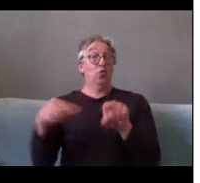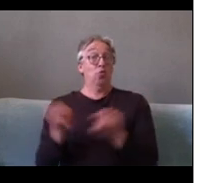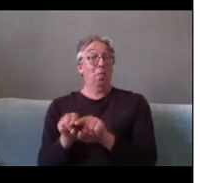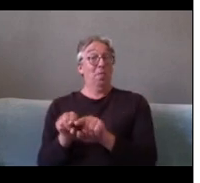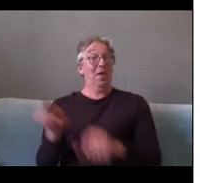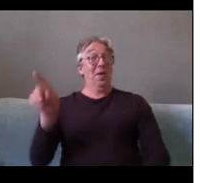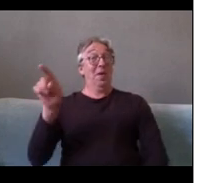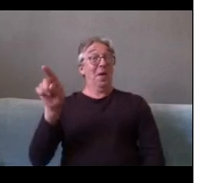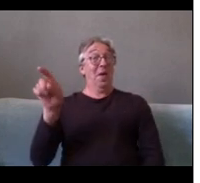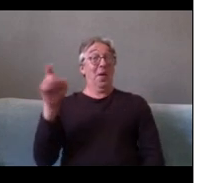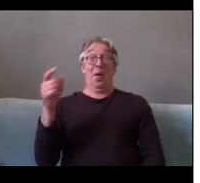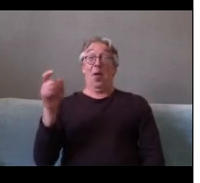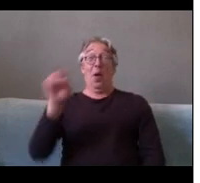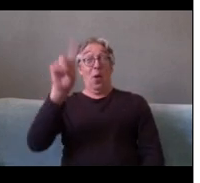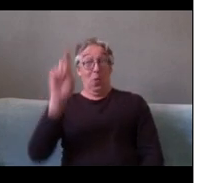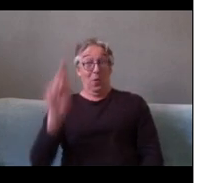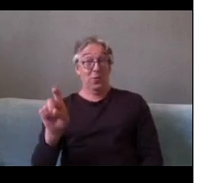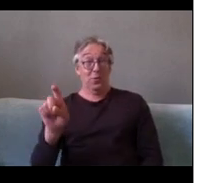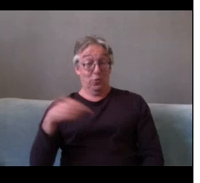in the development of disability monograph.